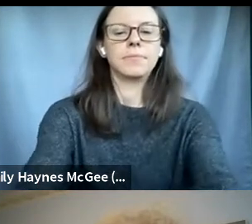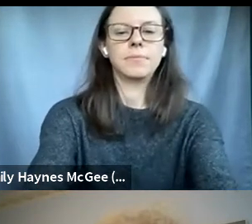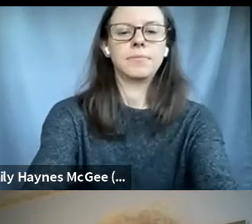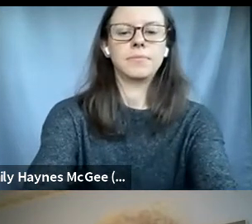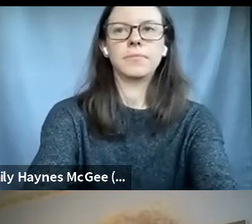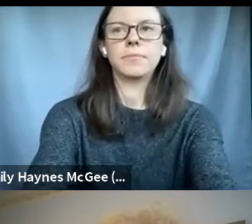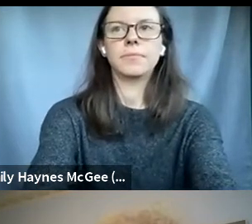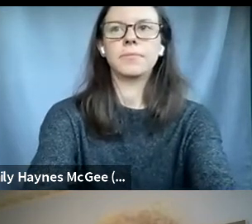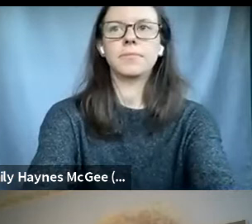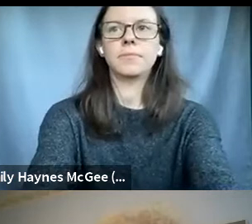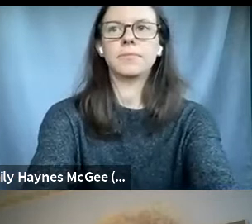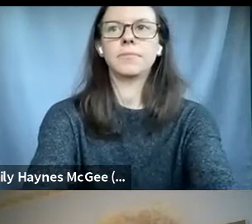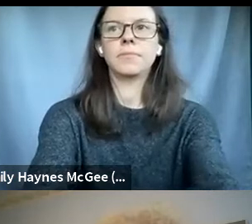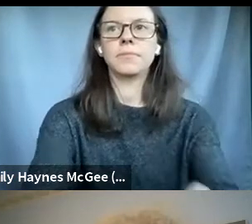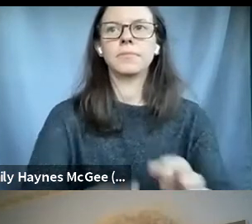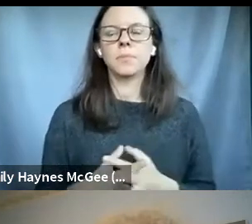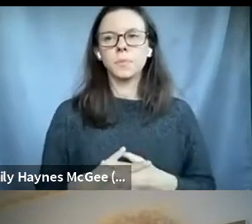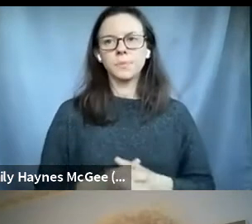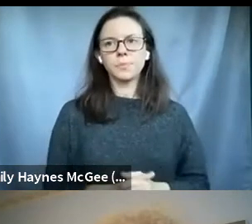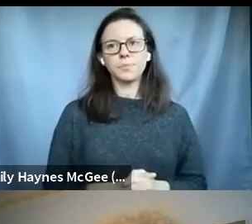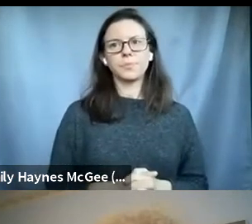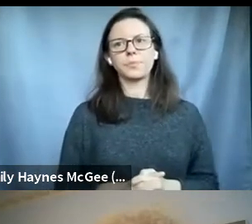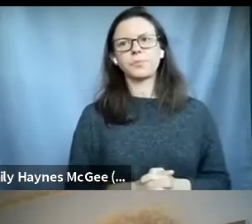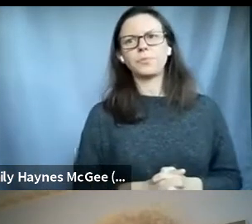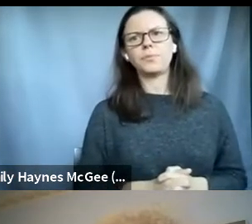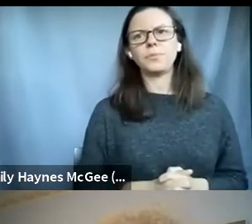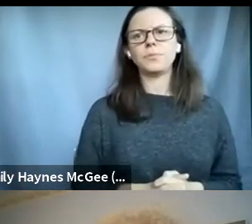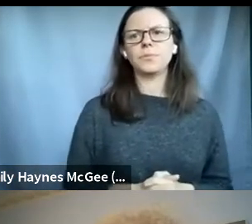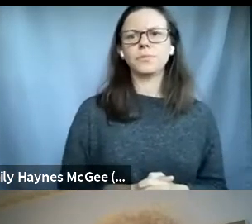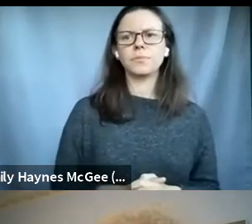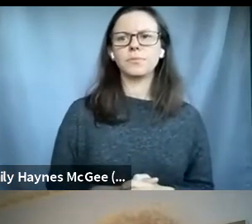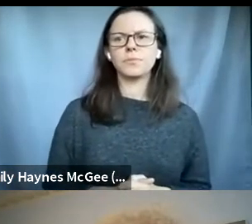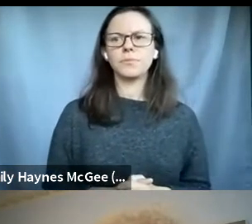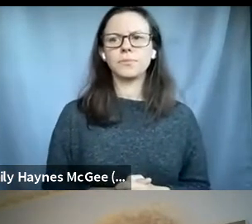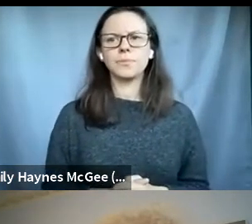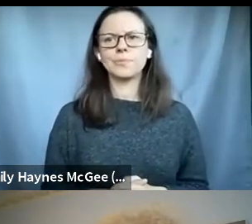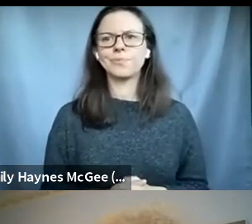Yeah, I don't have the patience for.